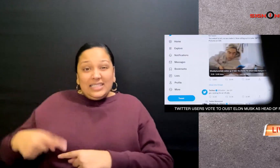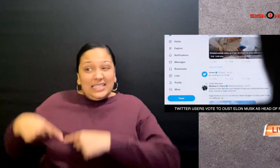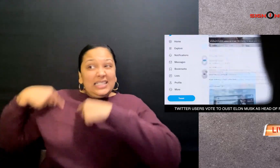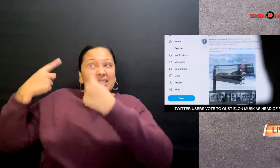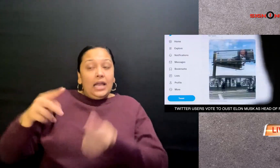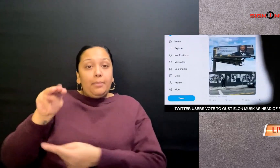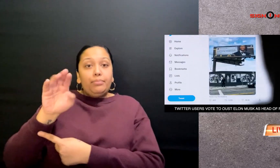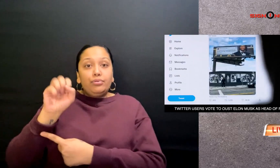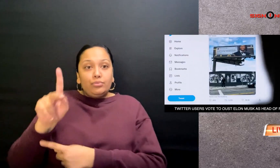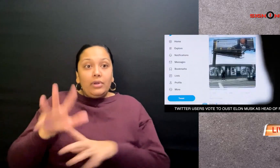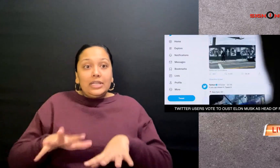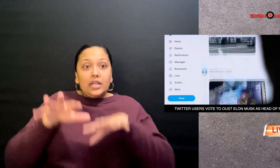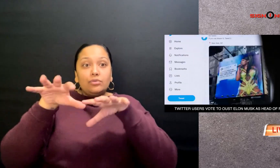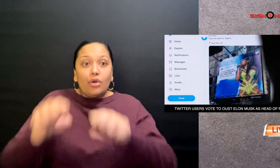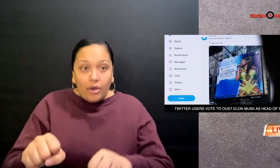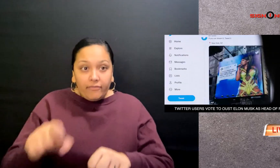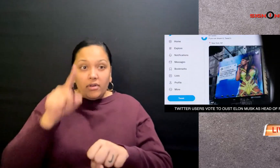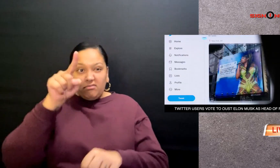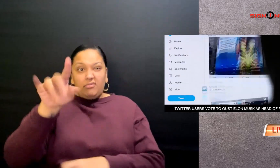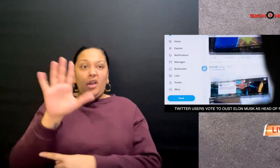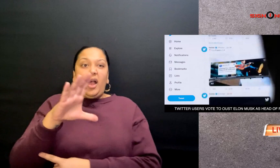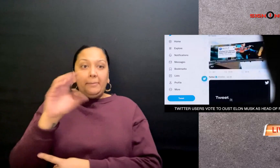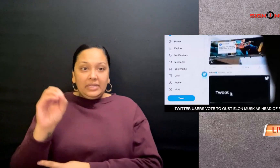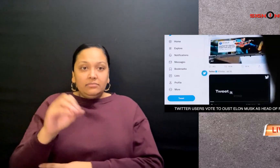twitter has been going through lots of chaos since